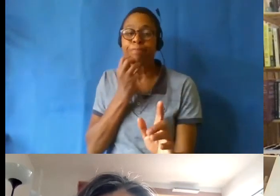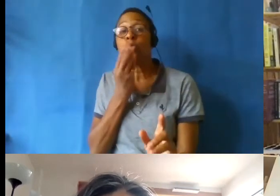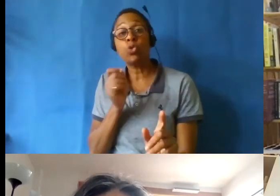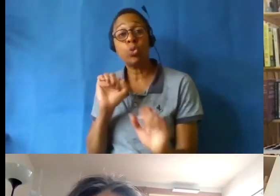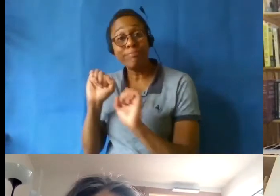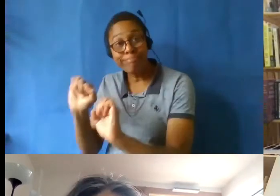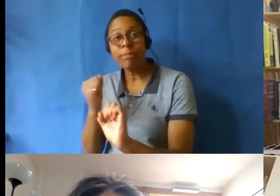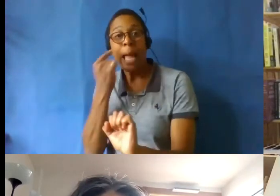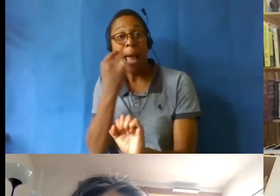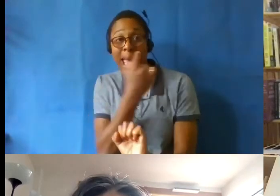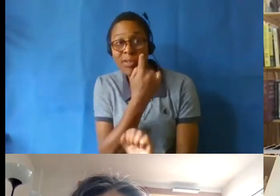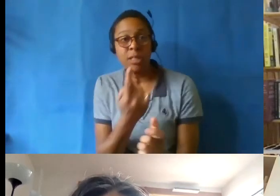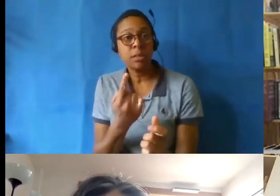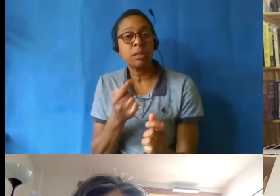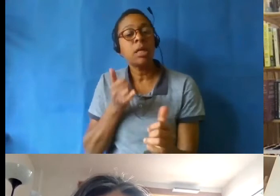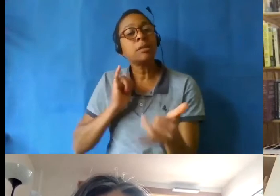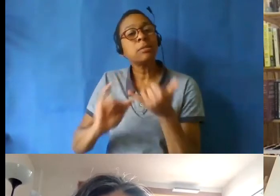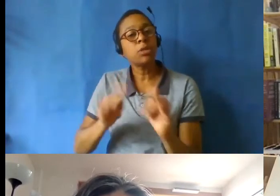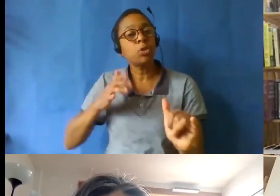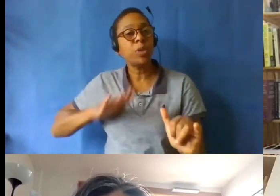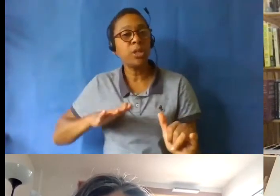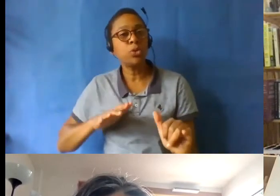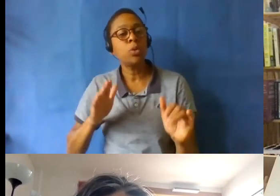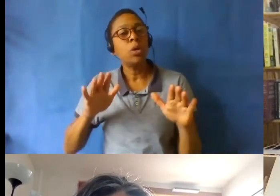actually mitigate distress and that is a key conundrum for me to think about it